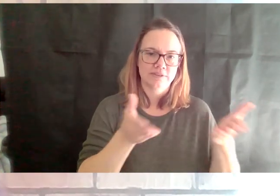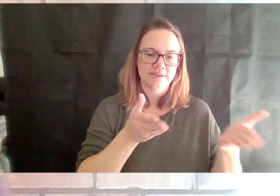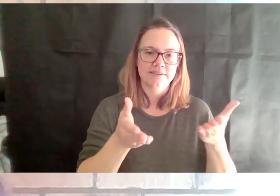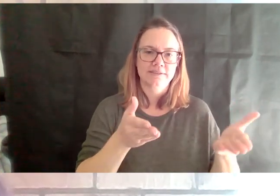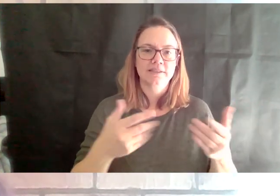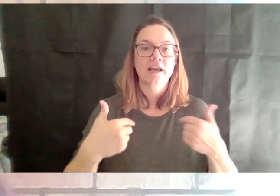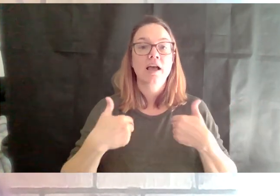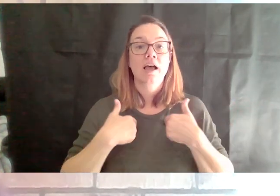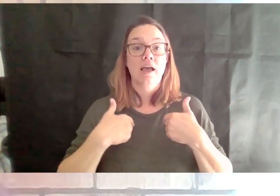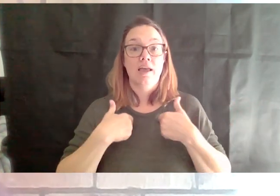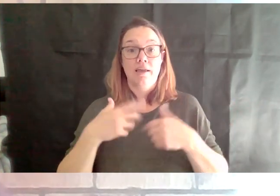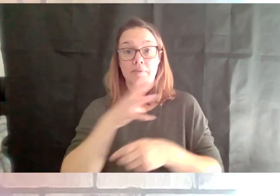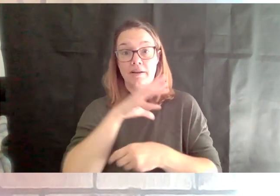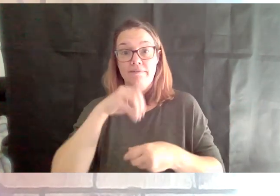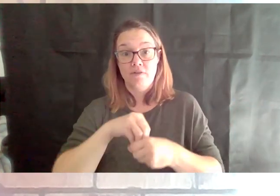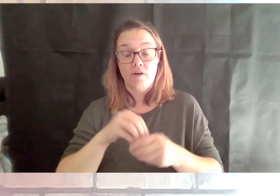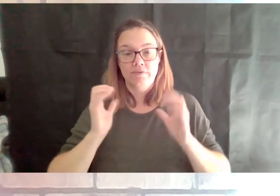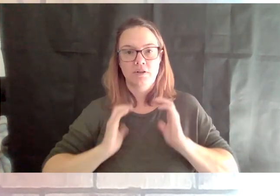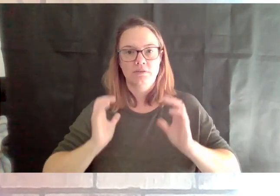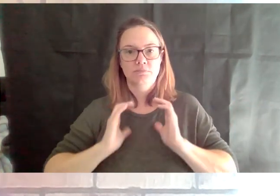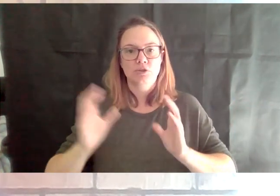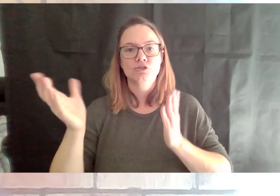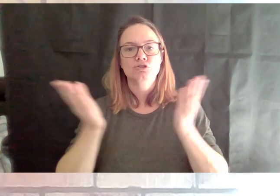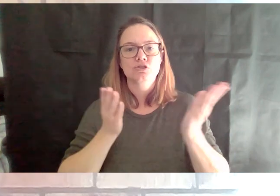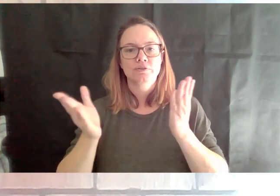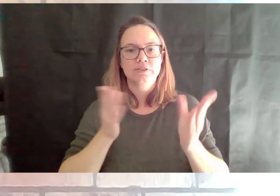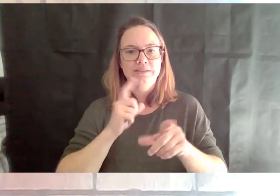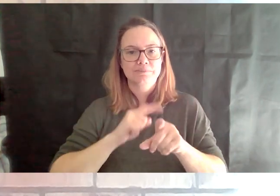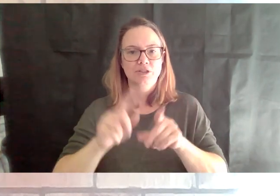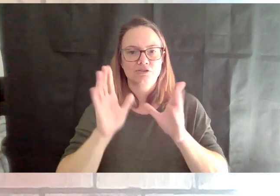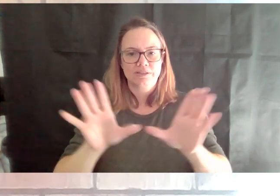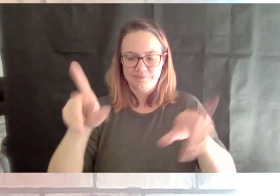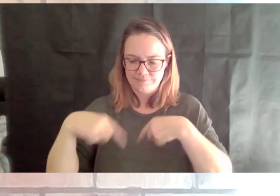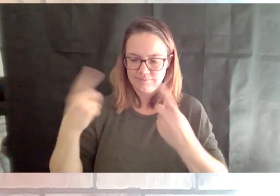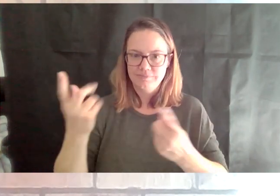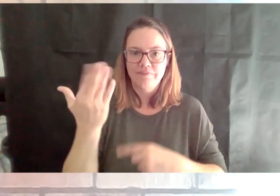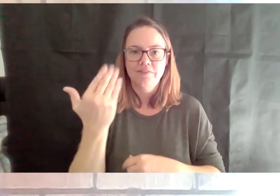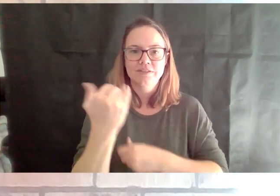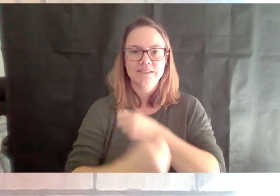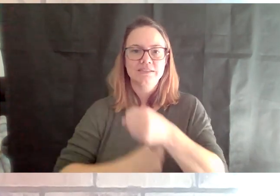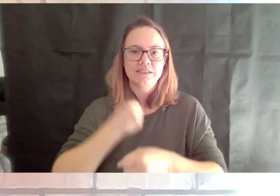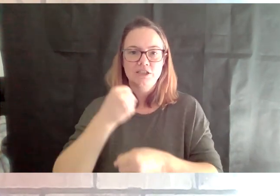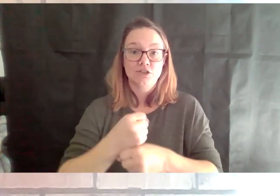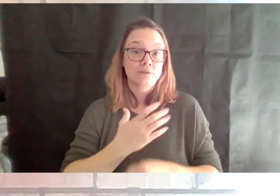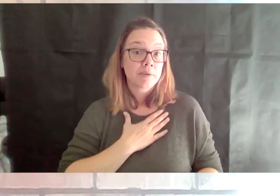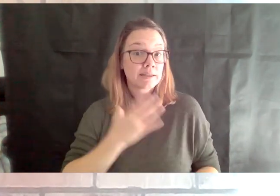I've been a customer service specialist for over 15 years, and in my experience, I've noticed